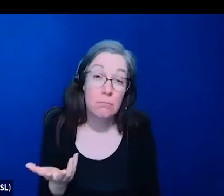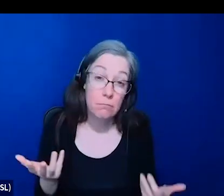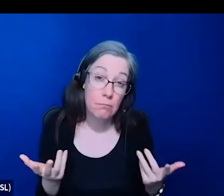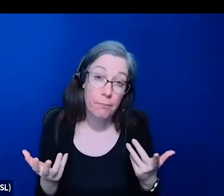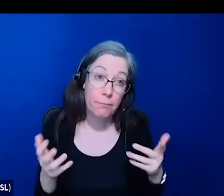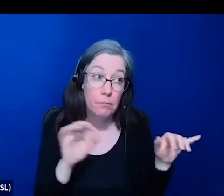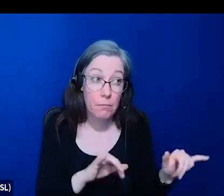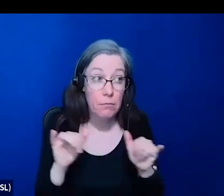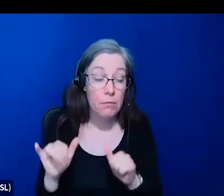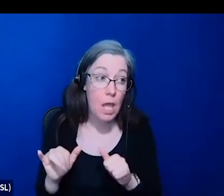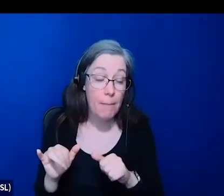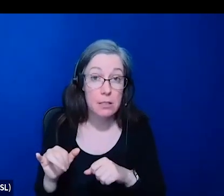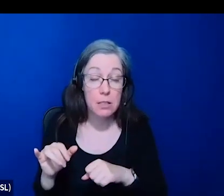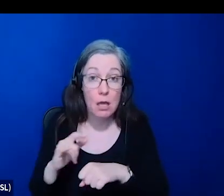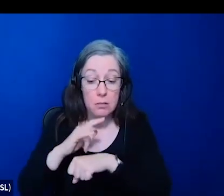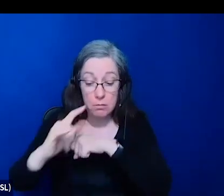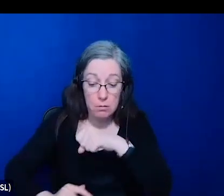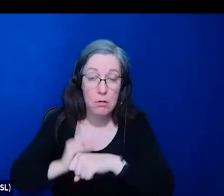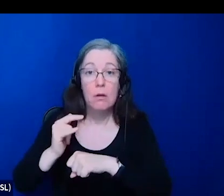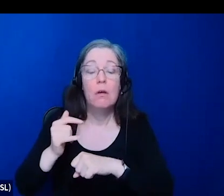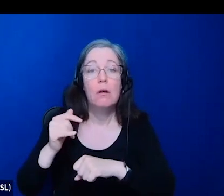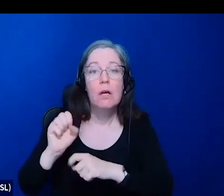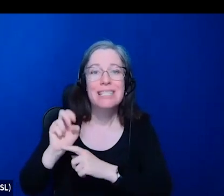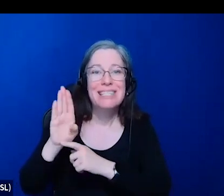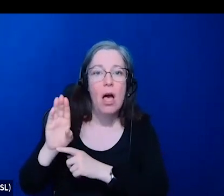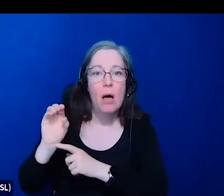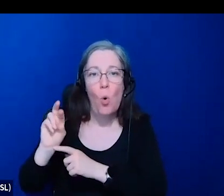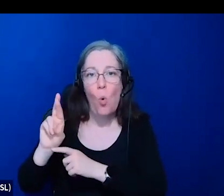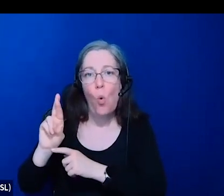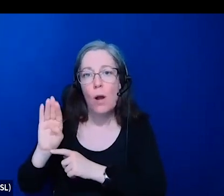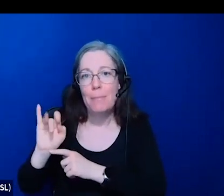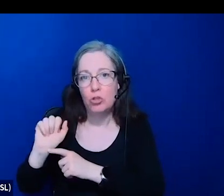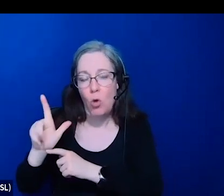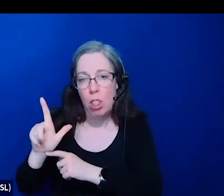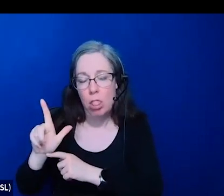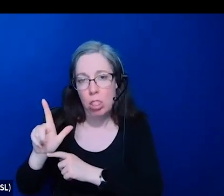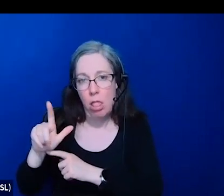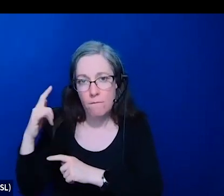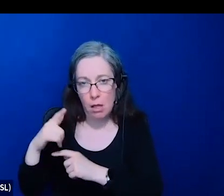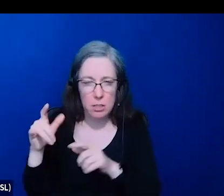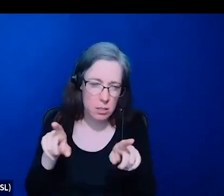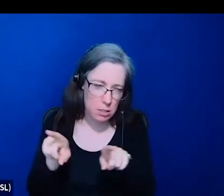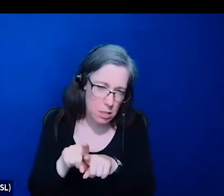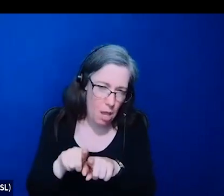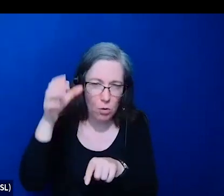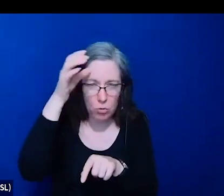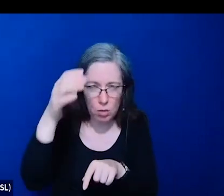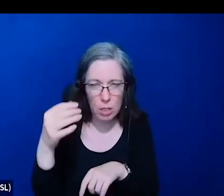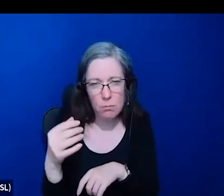in a suborbital flight. This is a good start, and we've learned a lot, and we'll talk about what we've learned in a second,